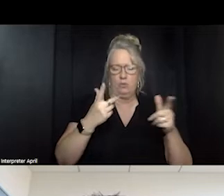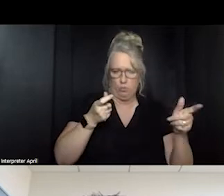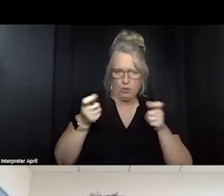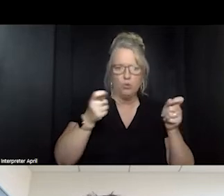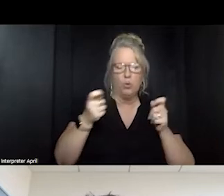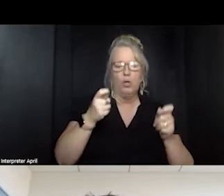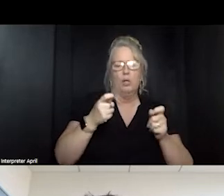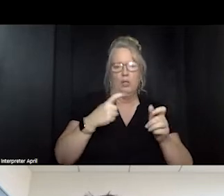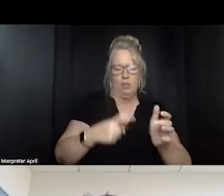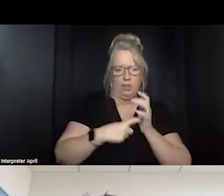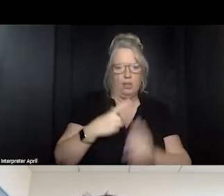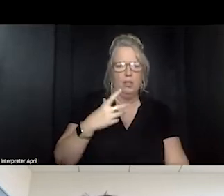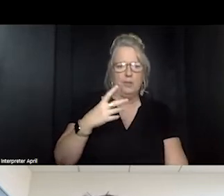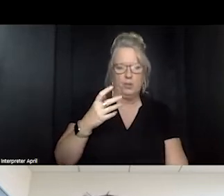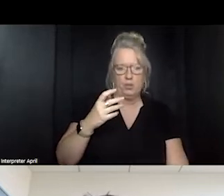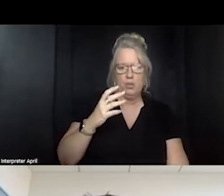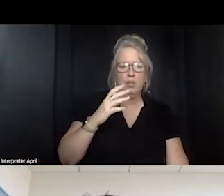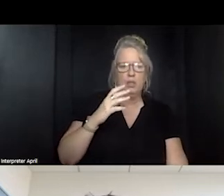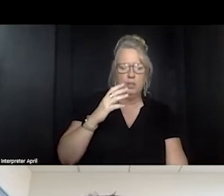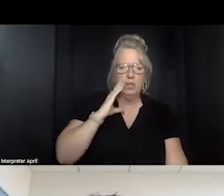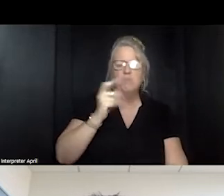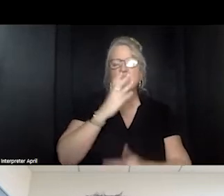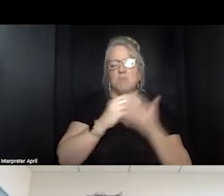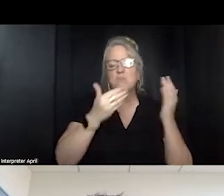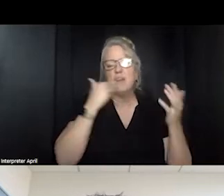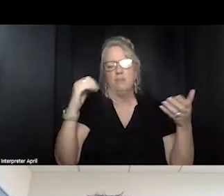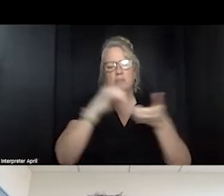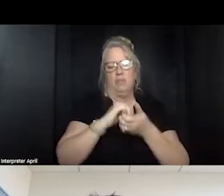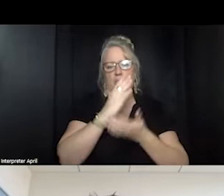AND WE JUST THINK THAT'S BETTER SUITED FOR SOME PARTNERS OF OURS AROUND THE COMMUNITY THAT DO